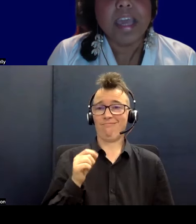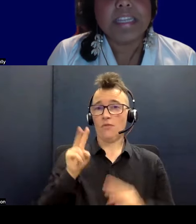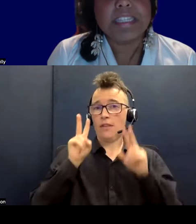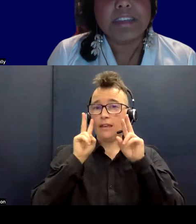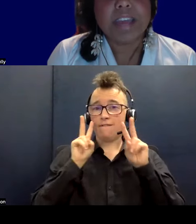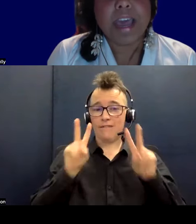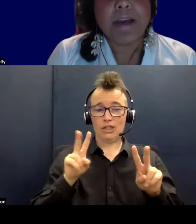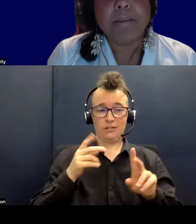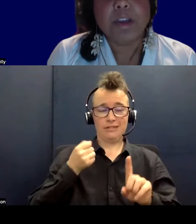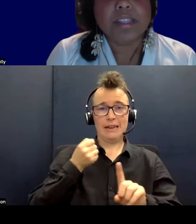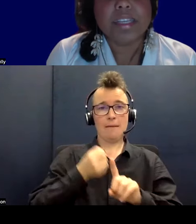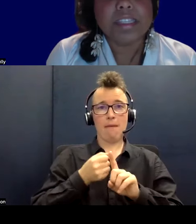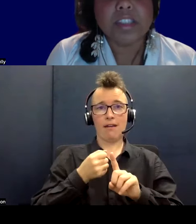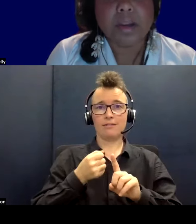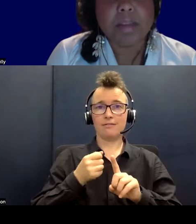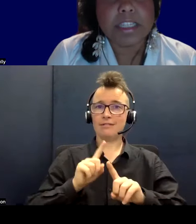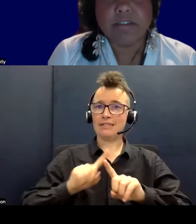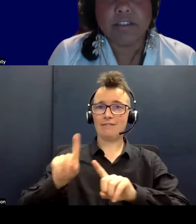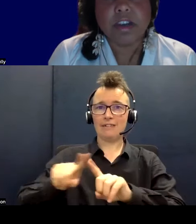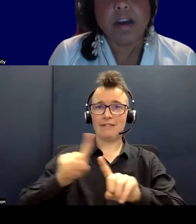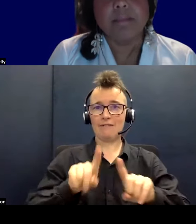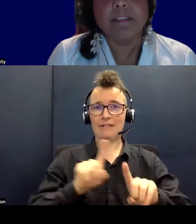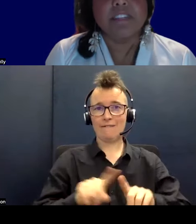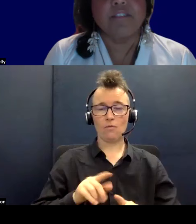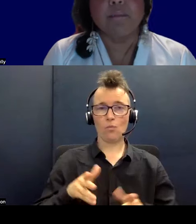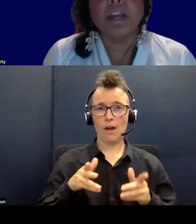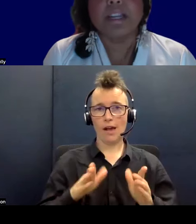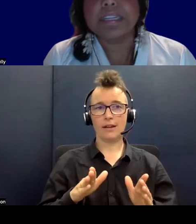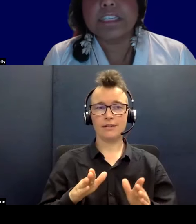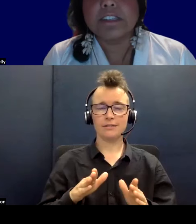indeed because there's so many different types of deafblind conditions.